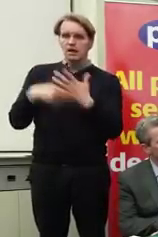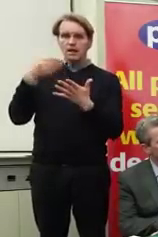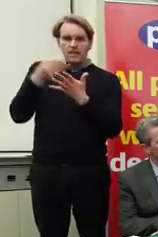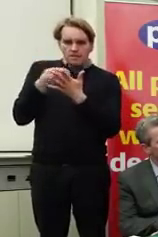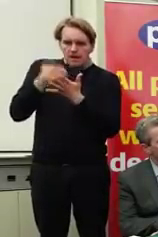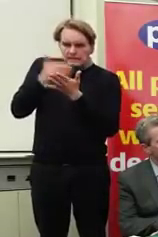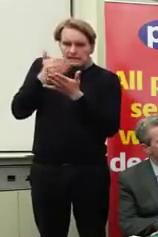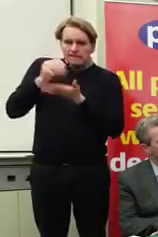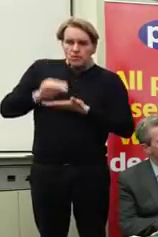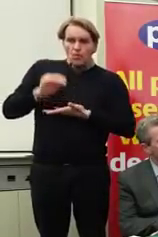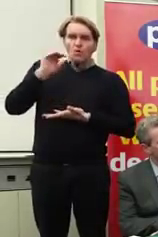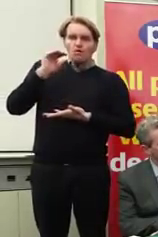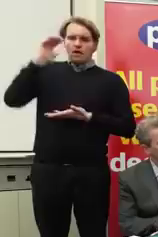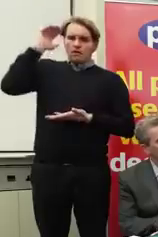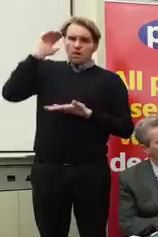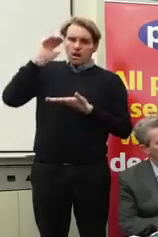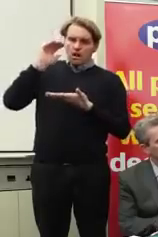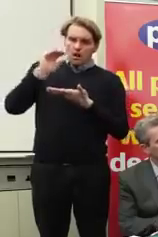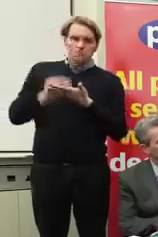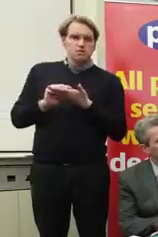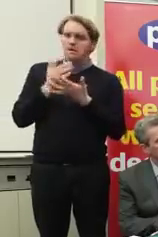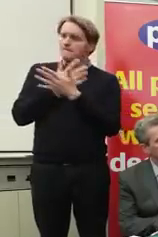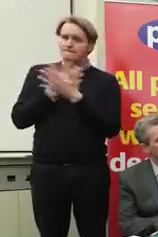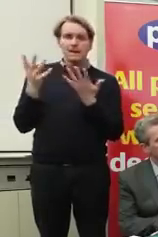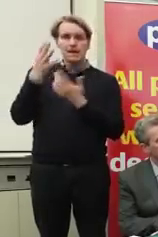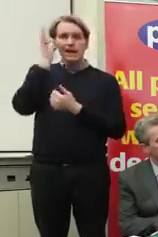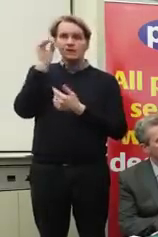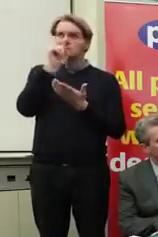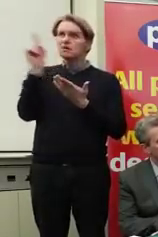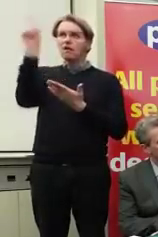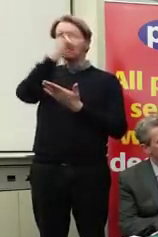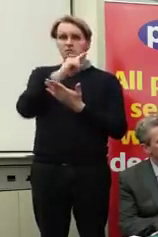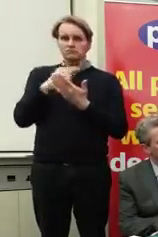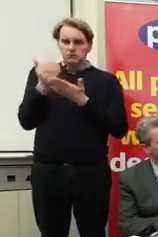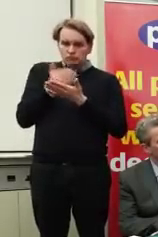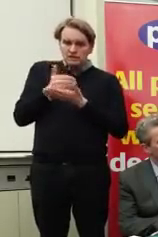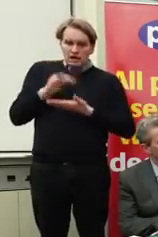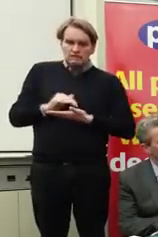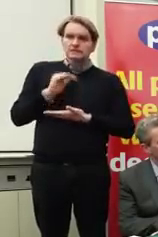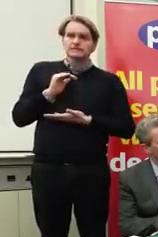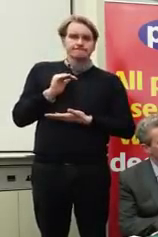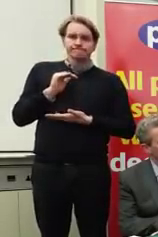demonstrated that - we've got a large number of councils now running out of reserves, running out of the ability to draw upon those reserves to protect service.